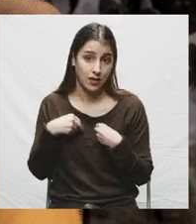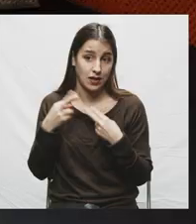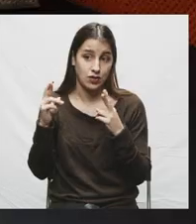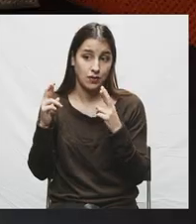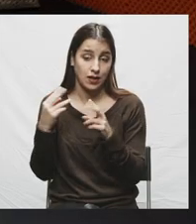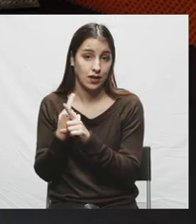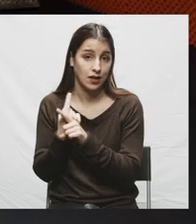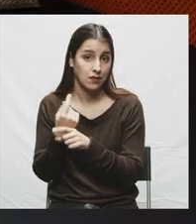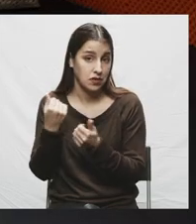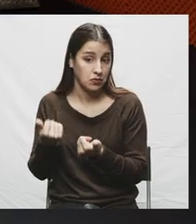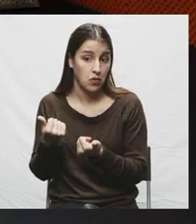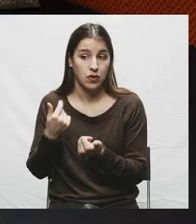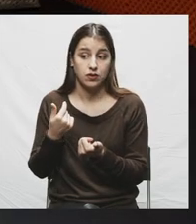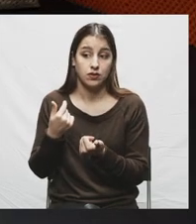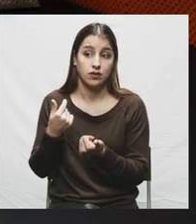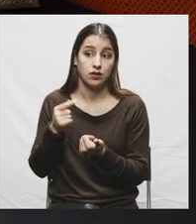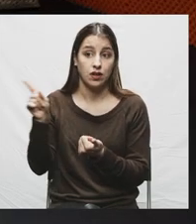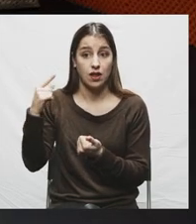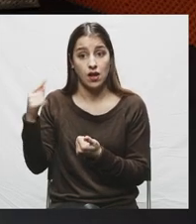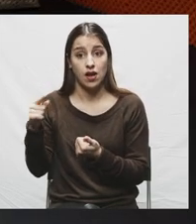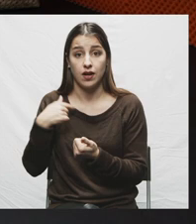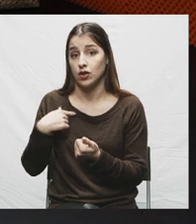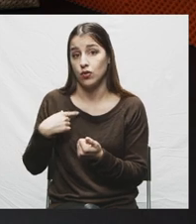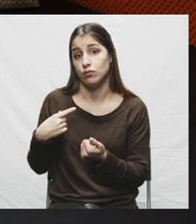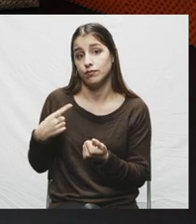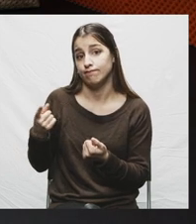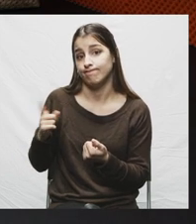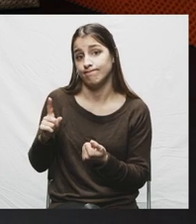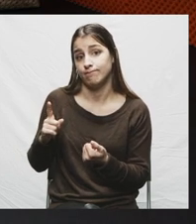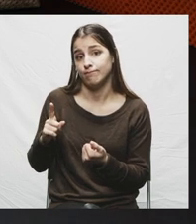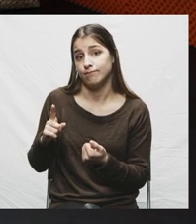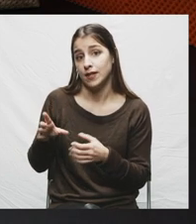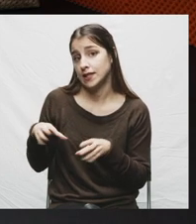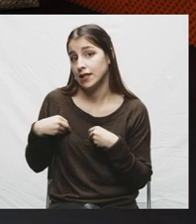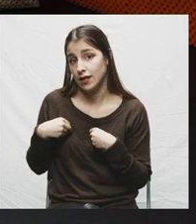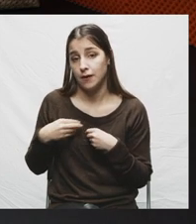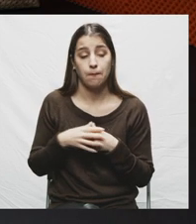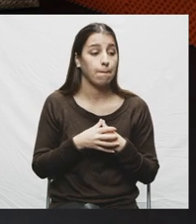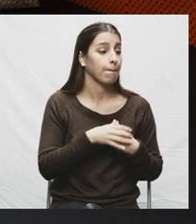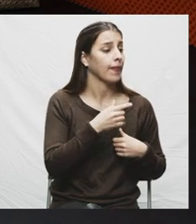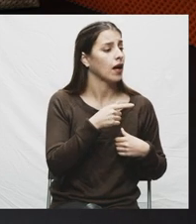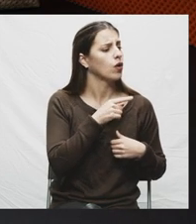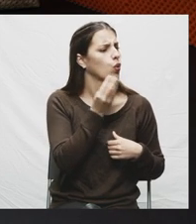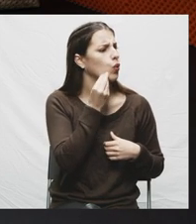How did you react to this..? — I took it very well. And I must tell you, I’m very thankful.